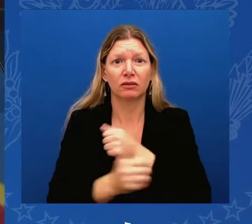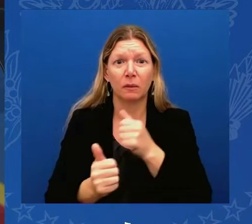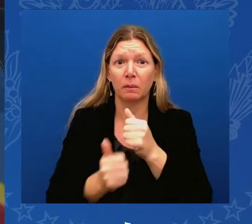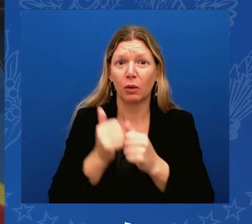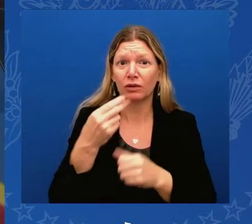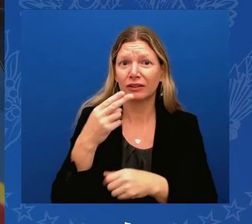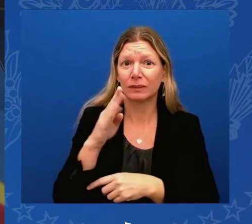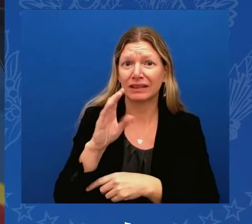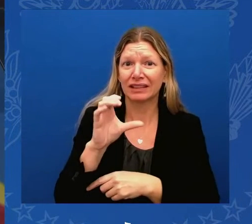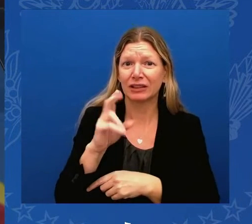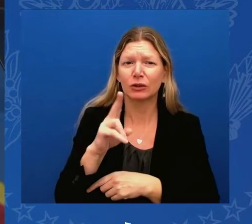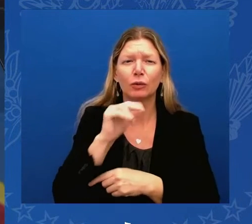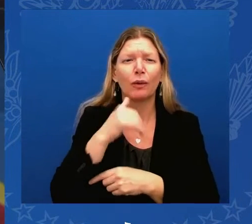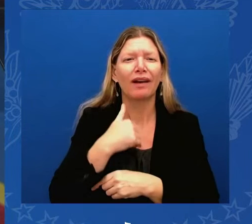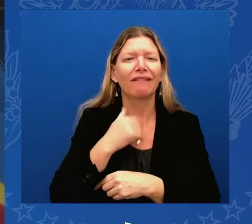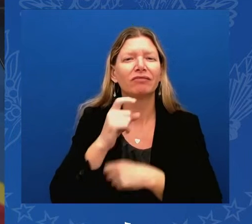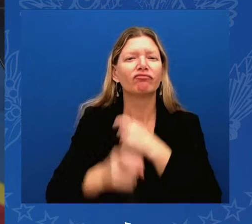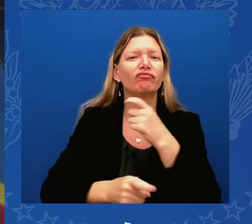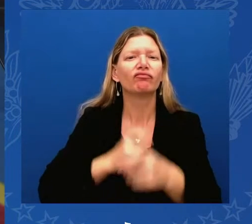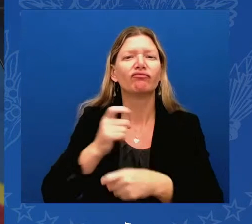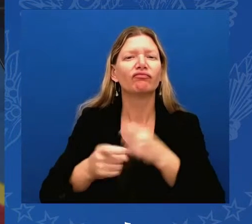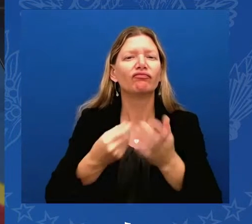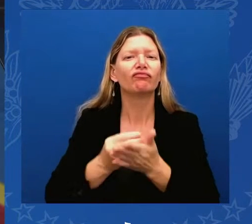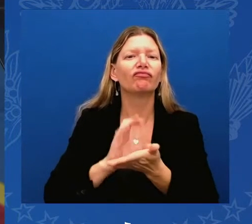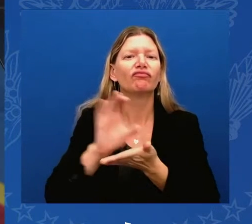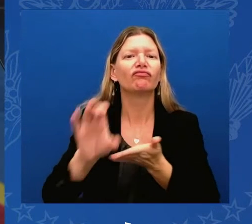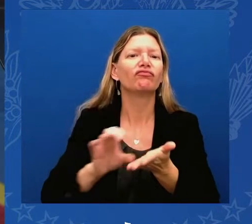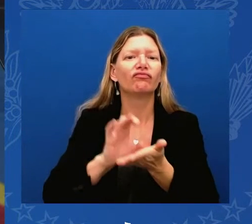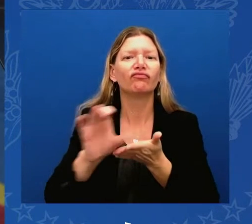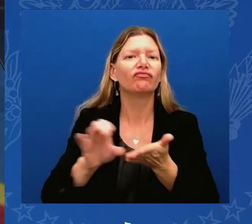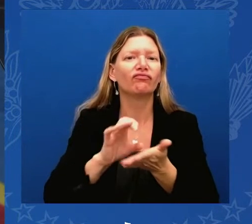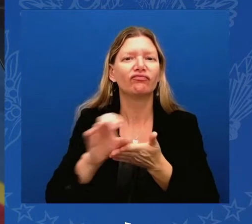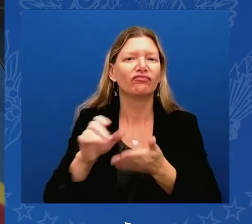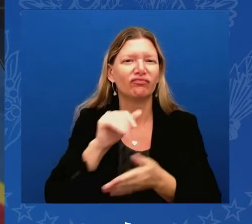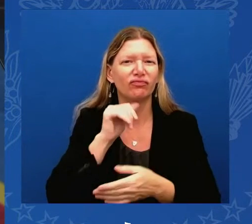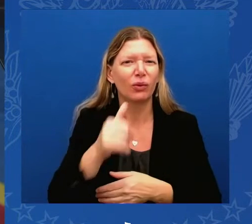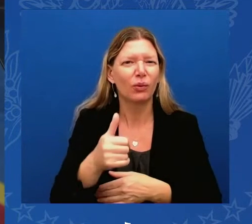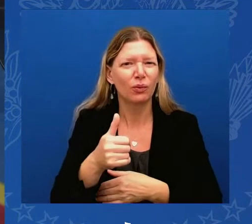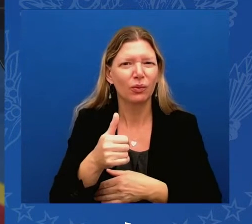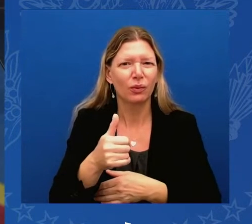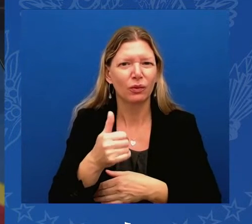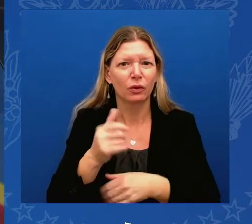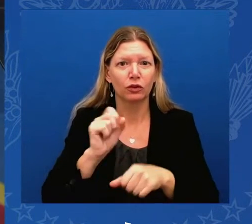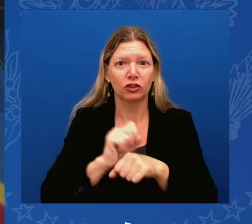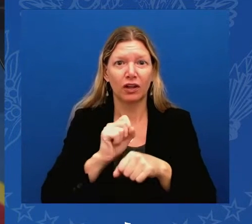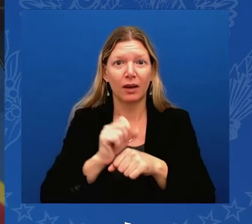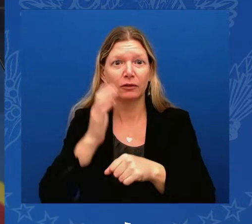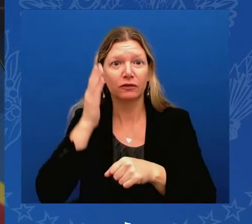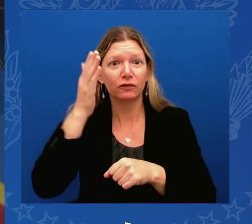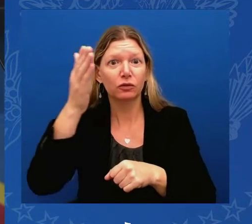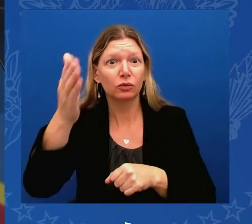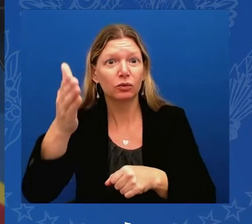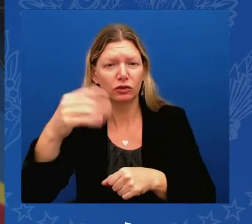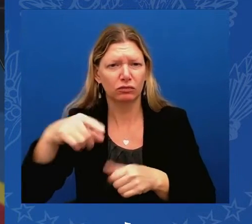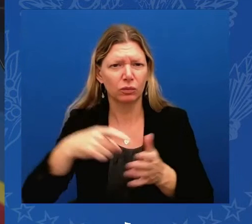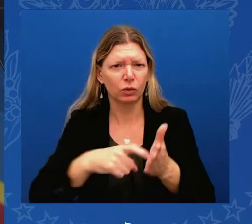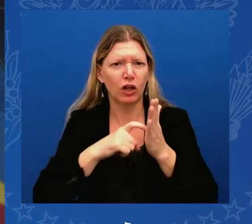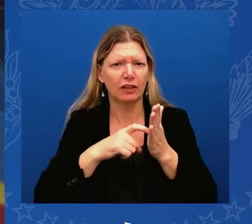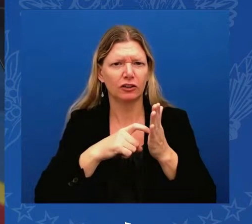sophisticated oppor- -- opportunity on campus. We're opening doors so you can walk into a life of generational wealth,